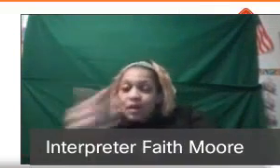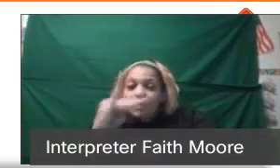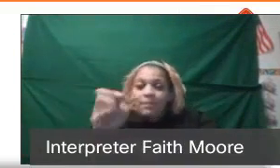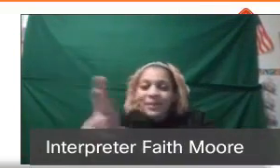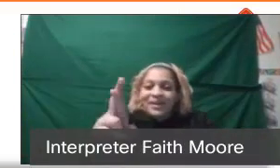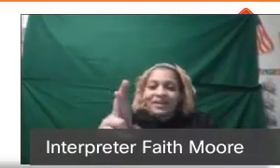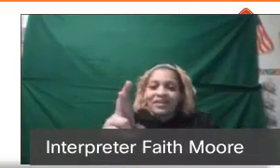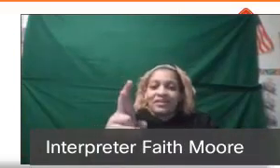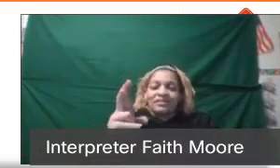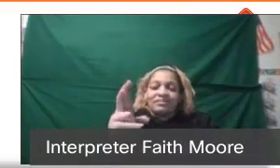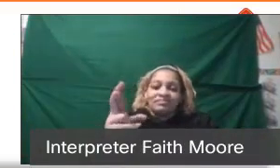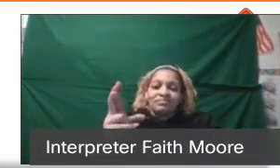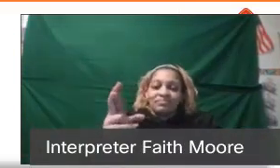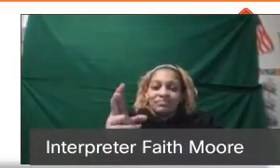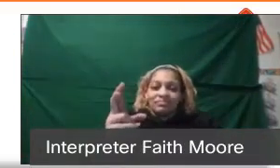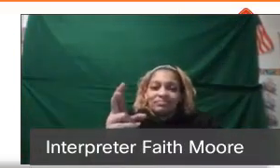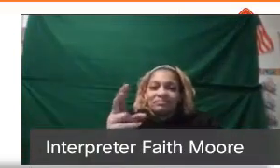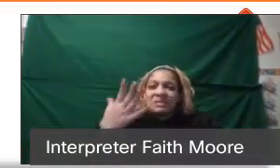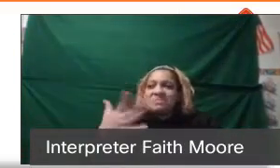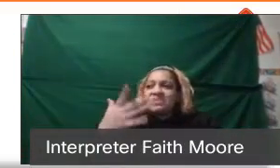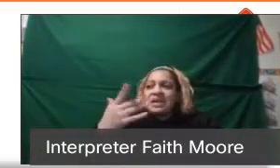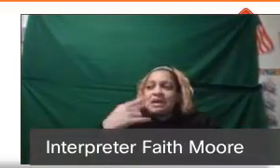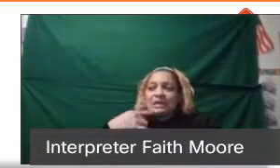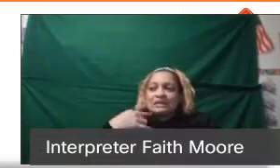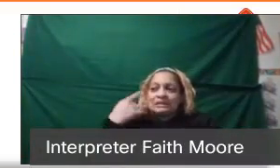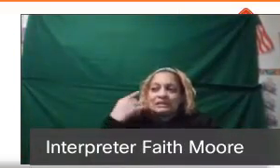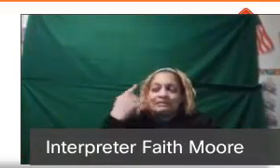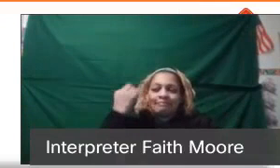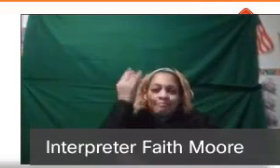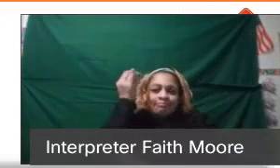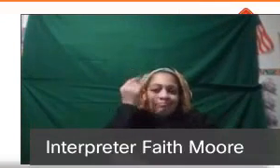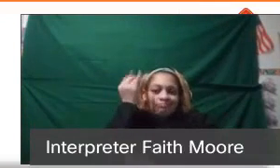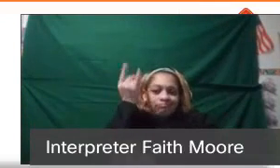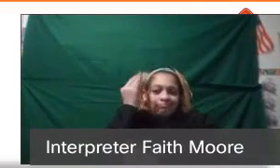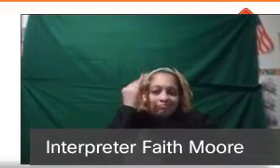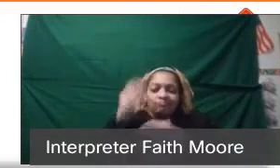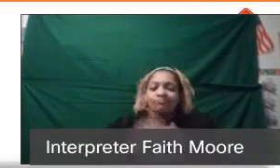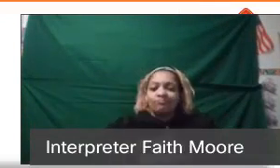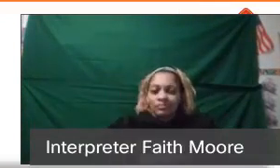Something to consider the other thing probably a more fun topic.